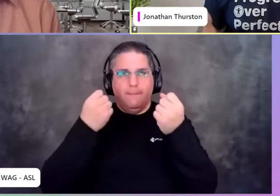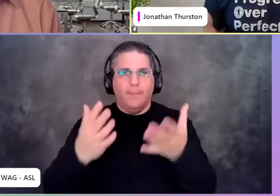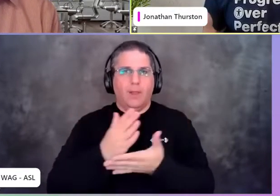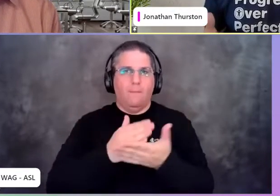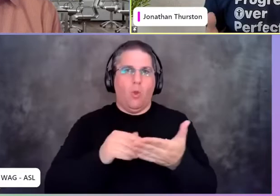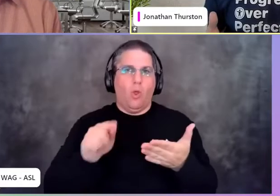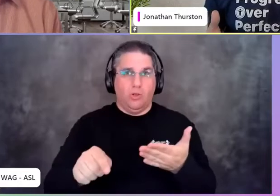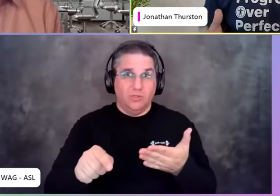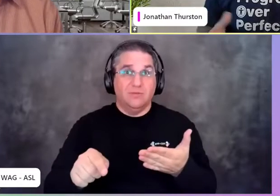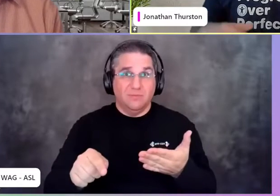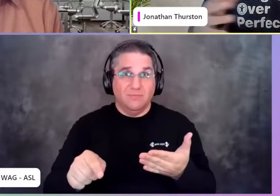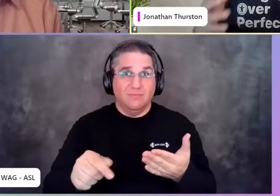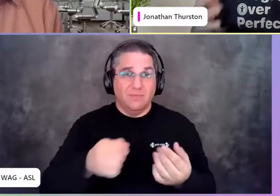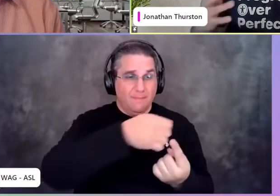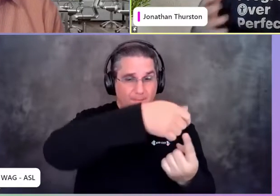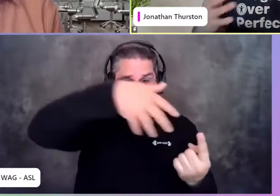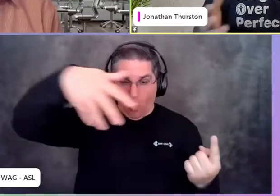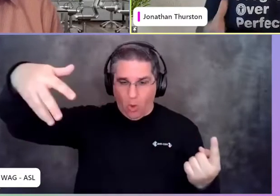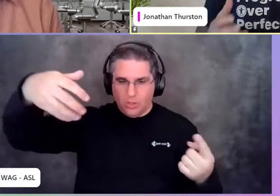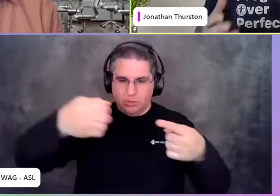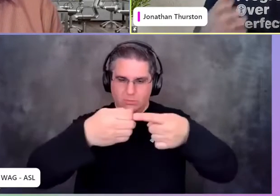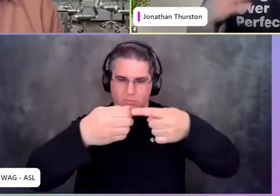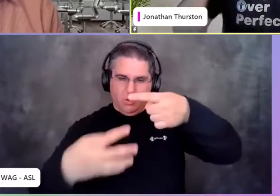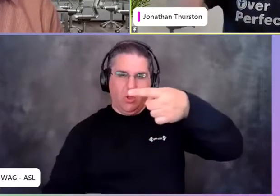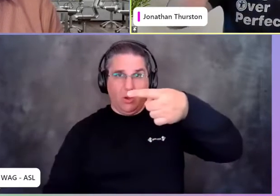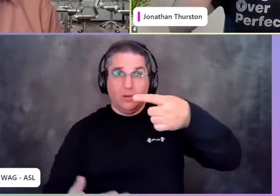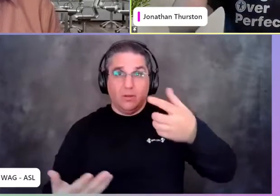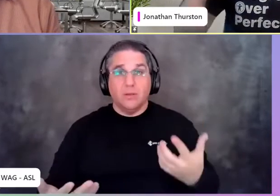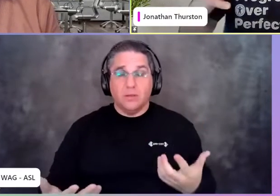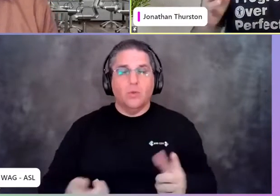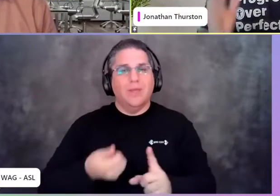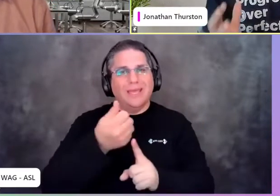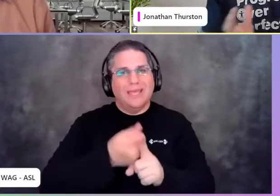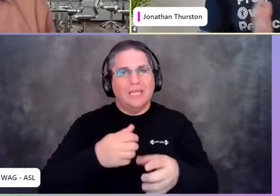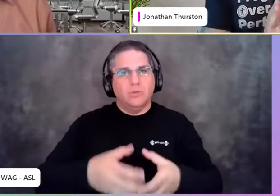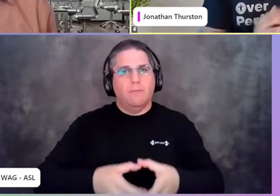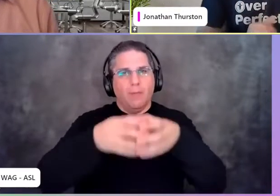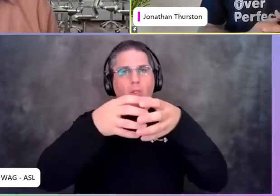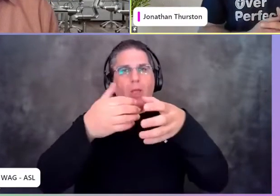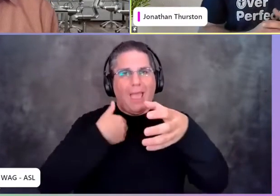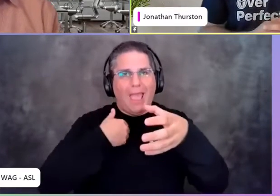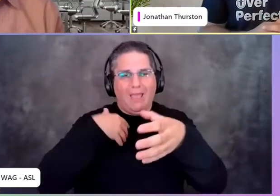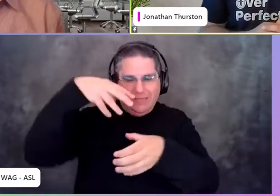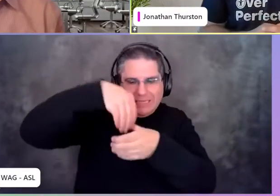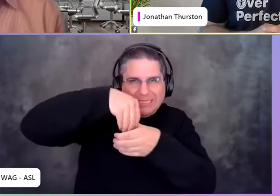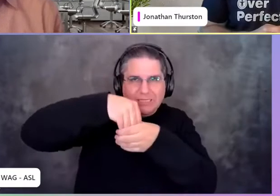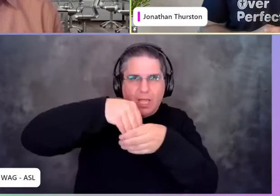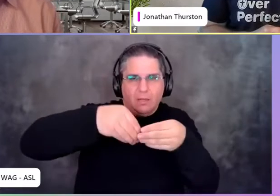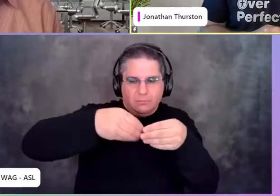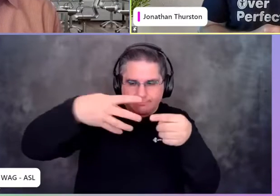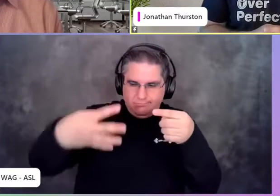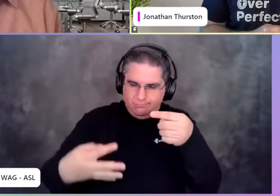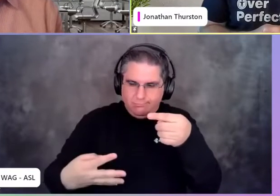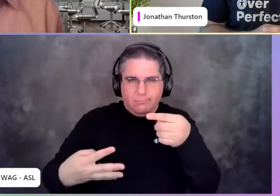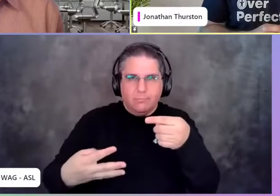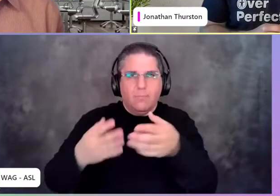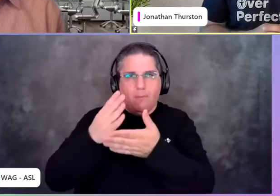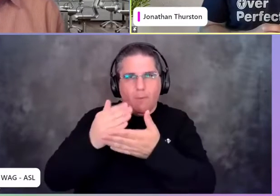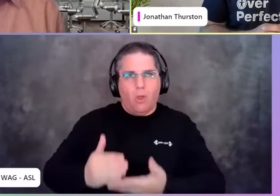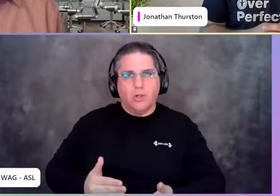to come the way I think of these pillars are is that they are multifaceted. In fact even the pillars is an example of being multifaceted, right. That each one of these